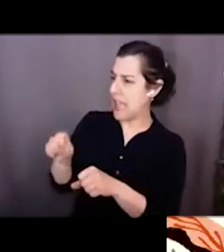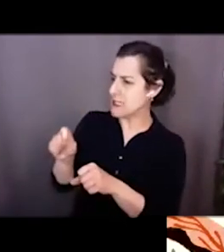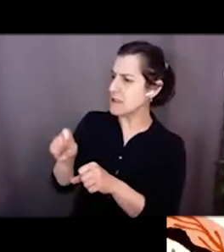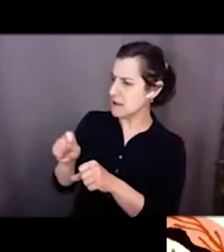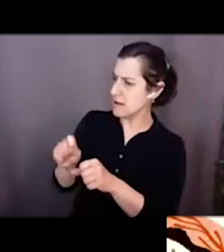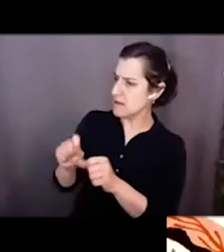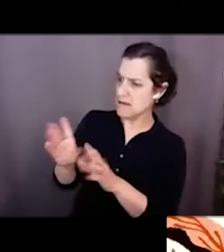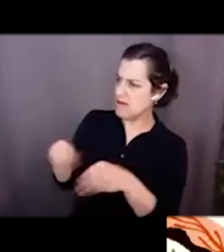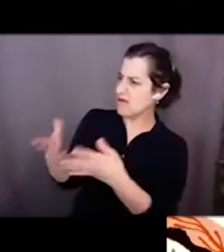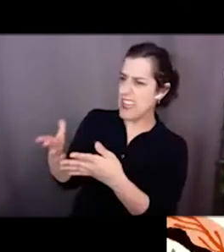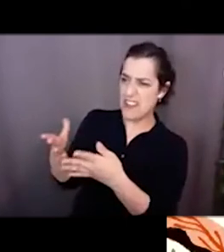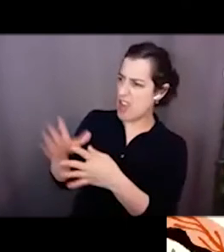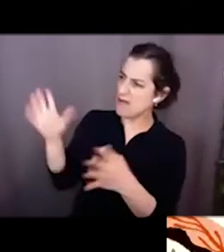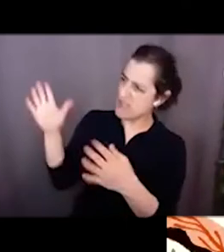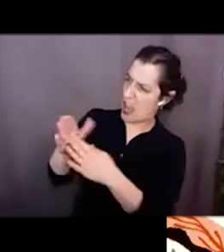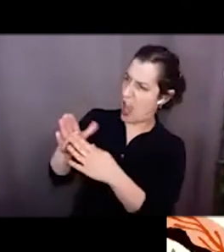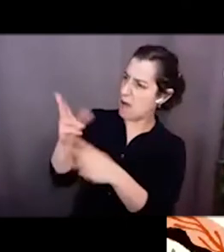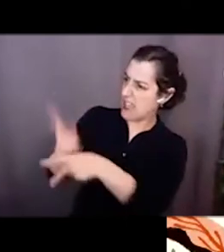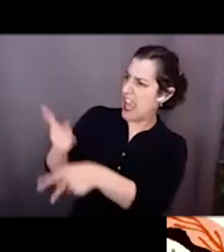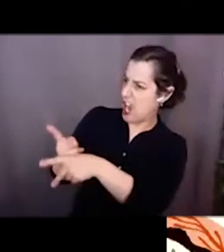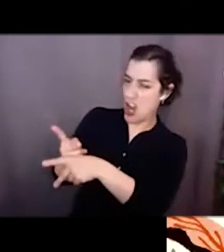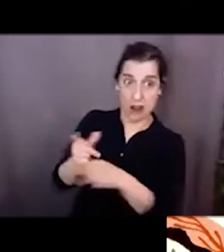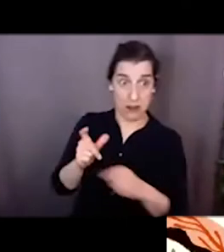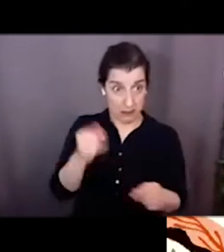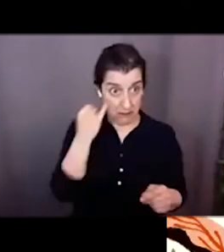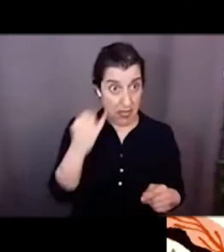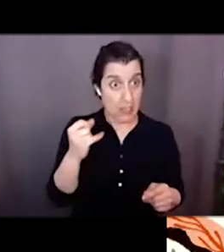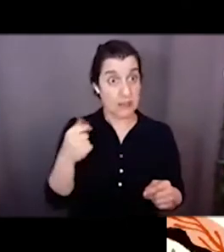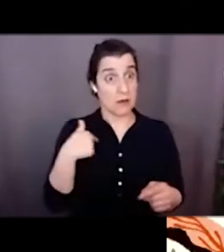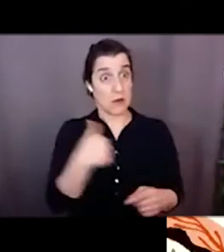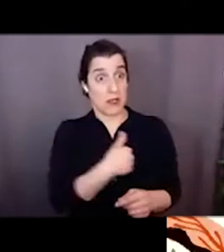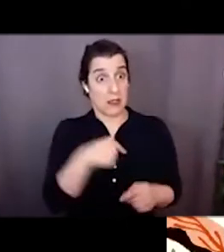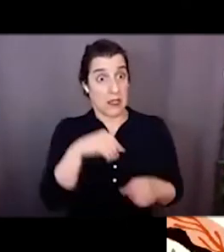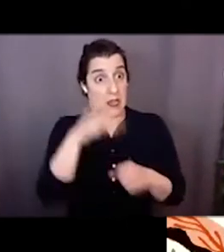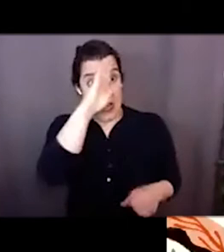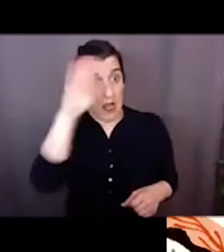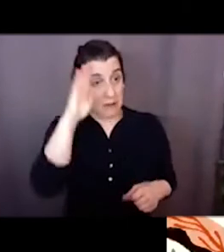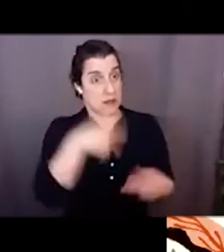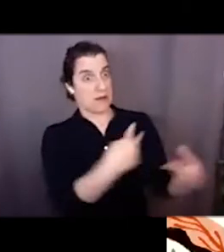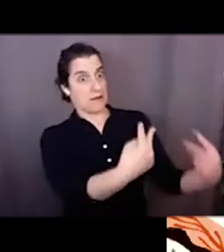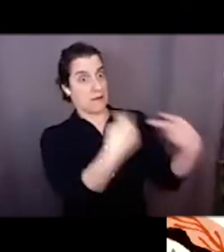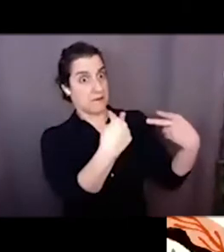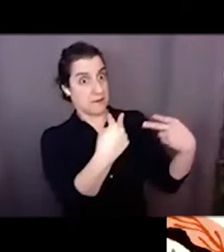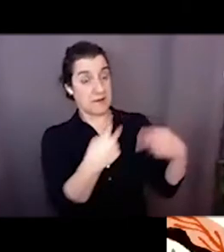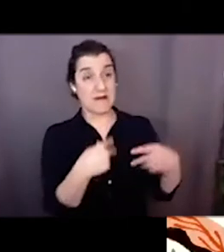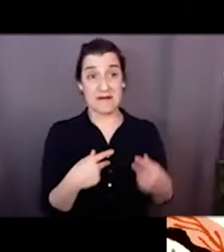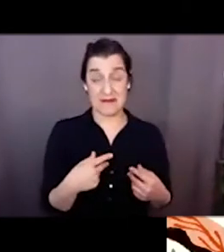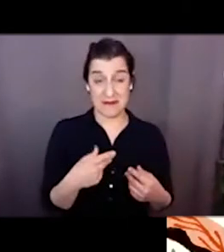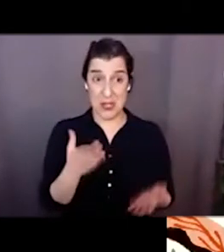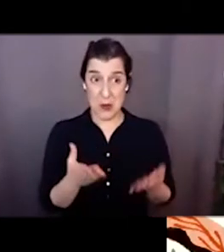If we should find ourselves in the hospital more than many other communities, we may be hesitant to go to, to go to the hospital. At all.